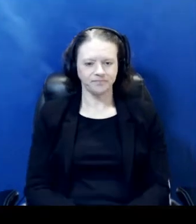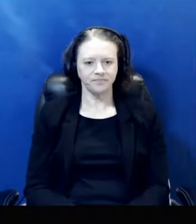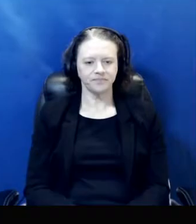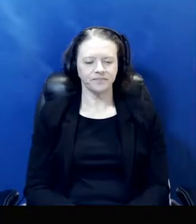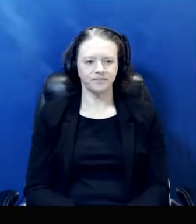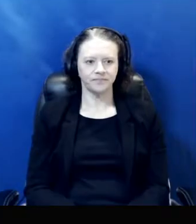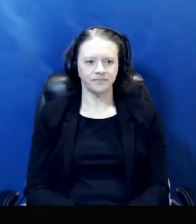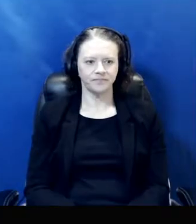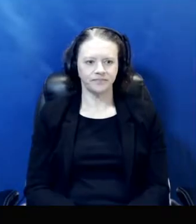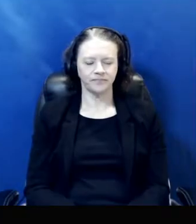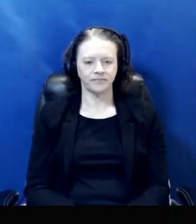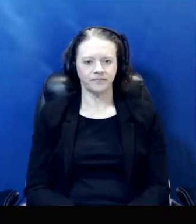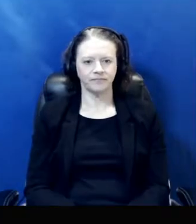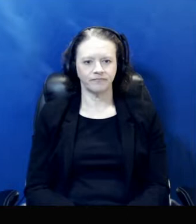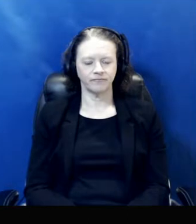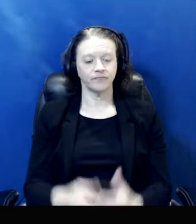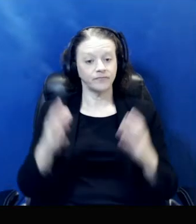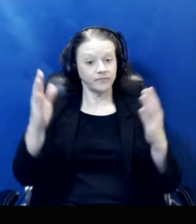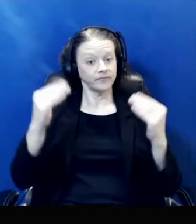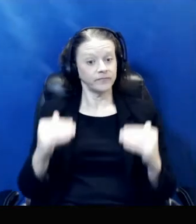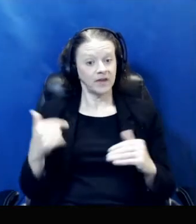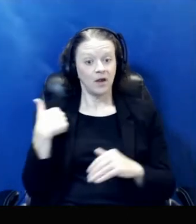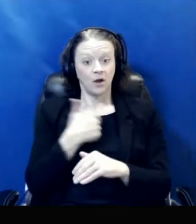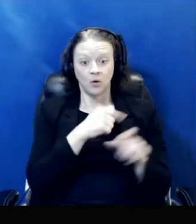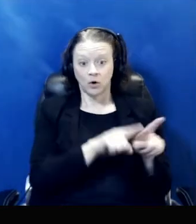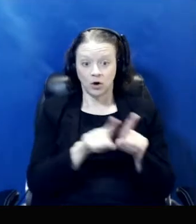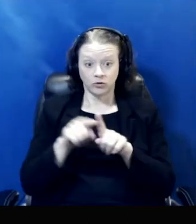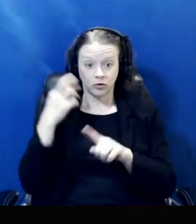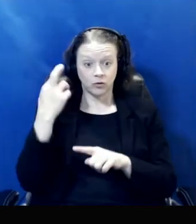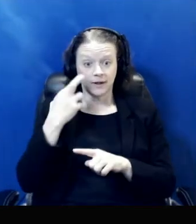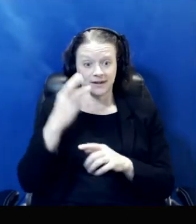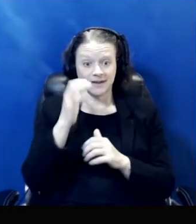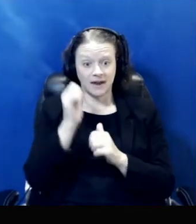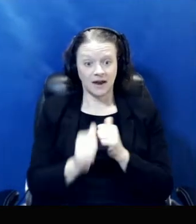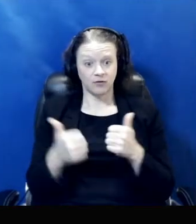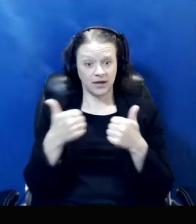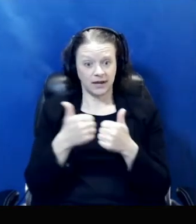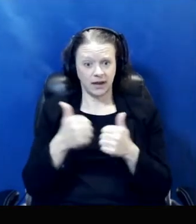We also realize that every game is really different, and the core mechanics,